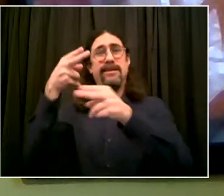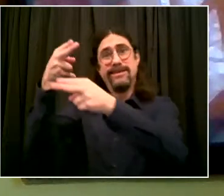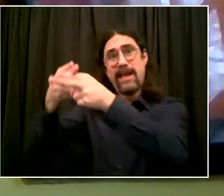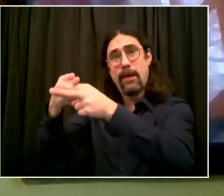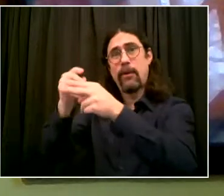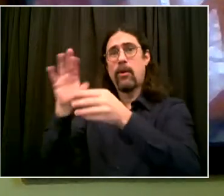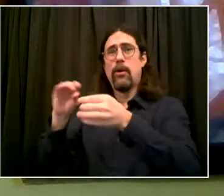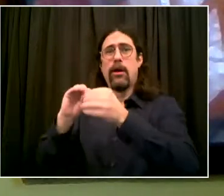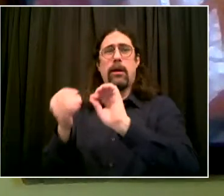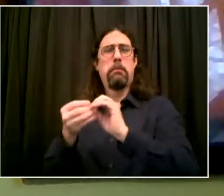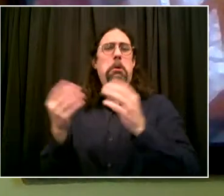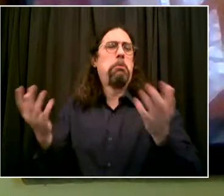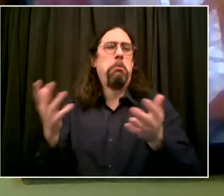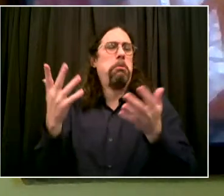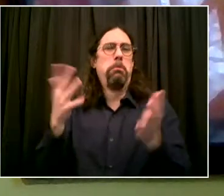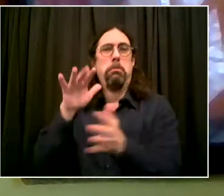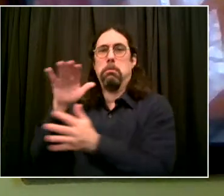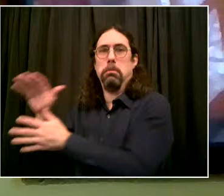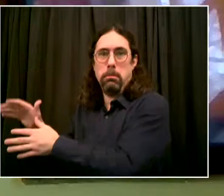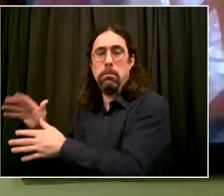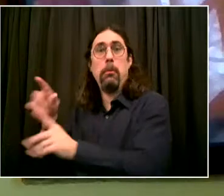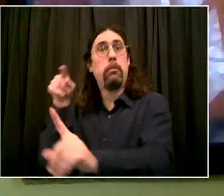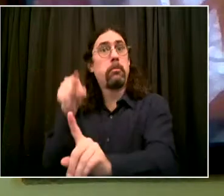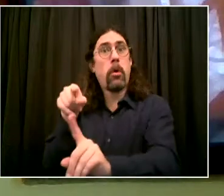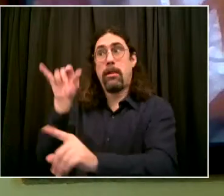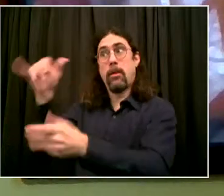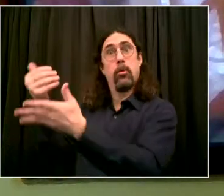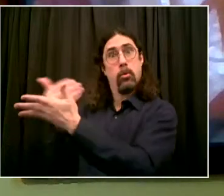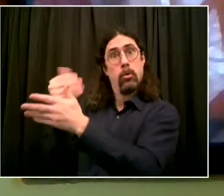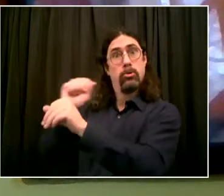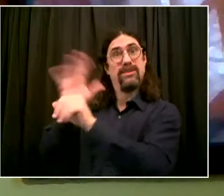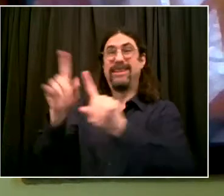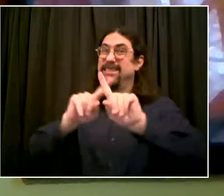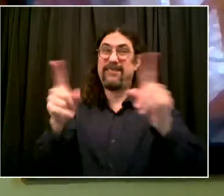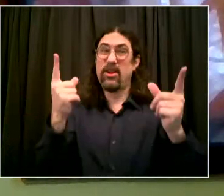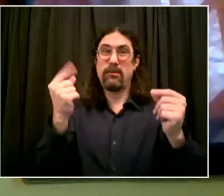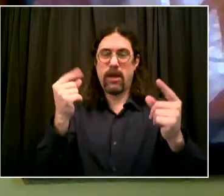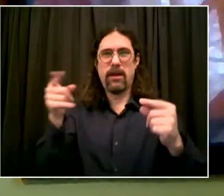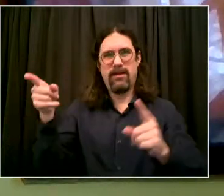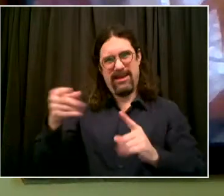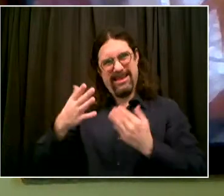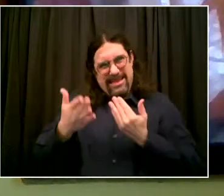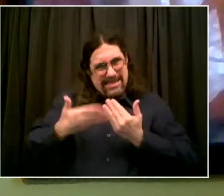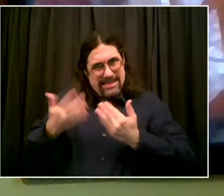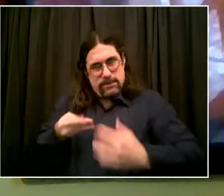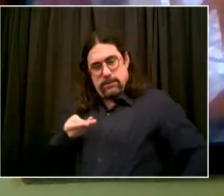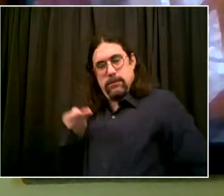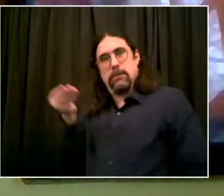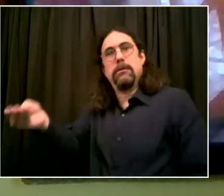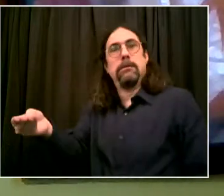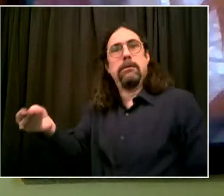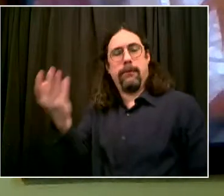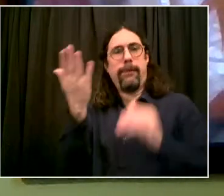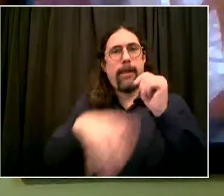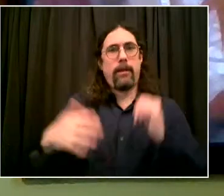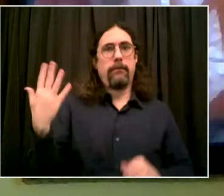TO ANOTHER PERSON THEN THE STRAINS HAVE NORMALLY BEEN CIRCULATING HERE IN THE UNITED STATES. WE ARE STARTING TO SSEE SSMEO